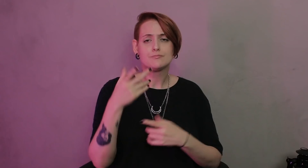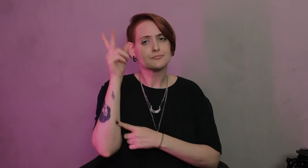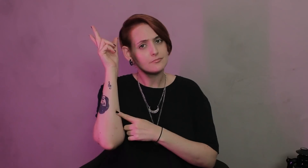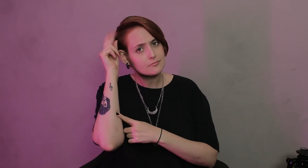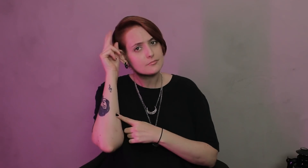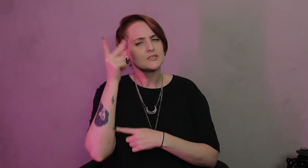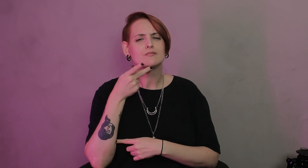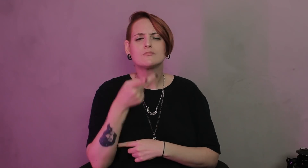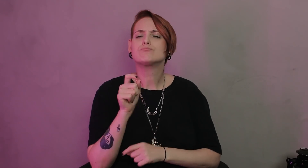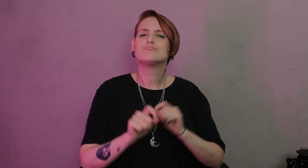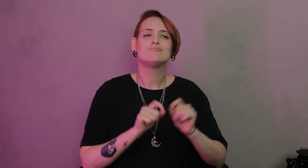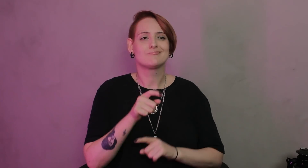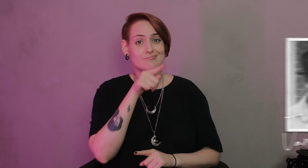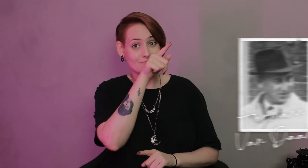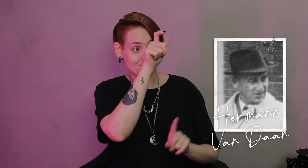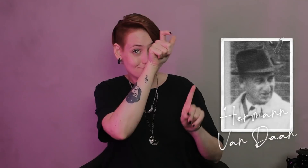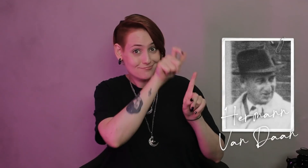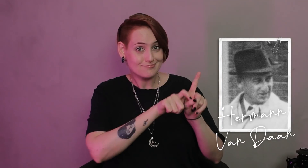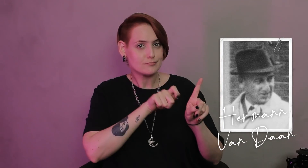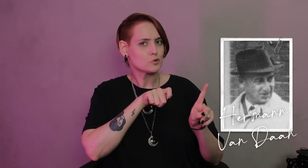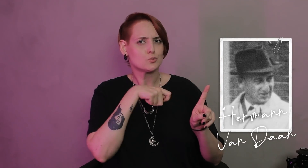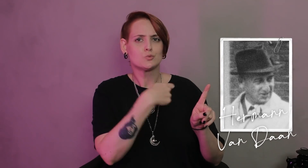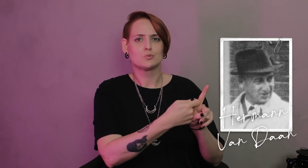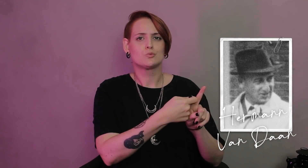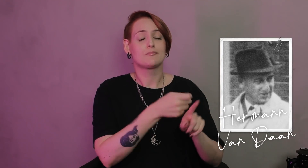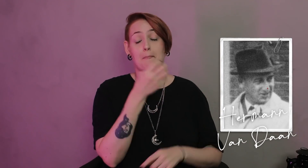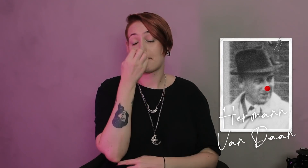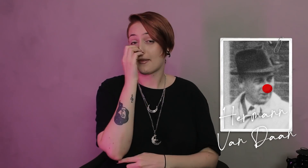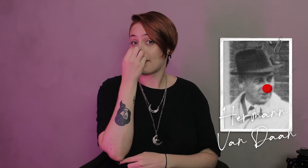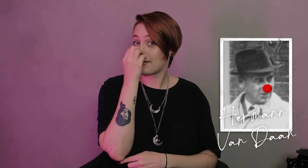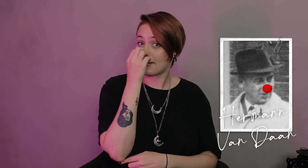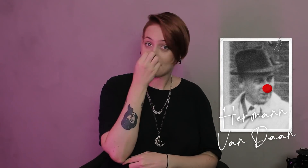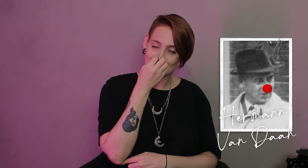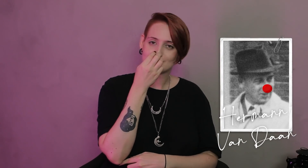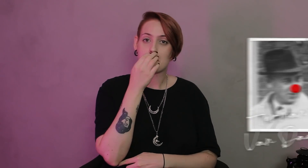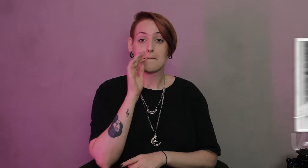Anne portrayed him as a clown,